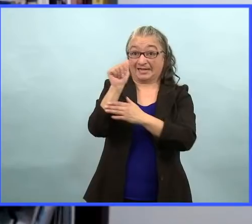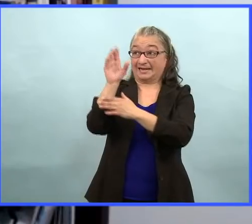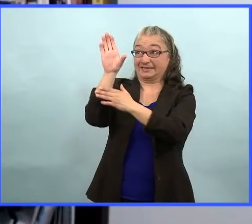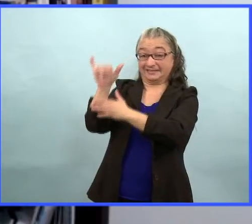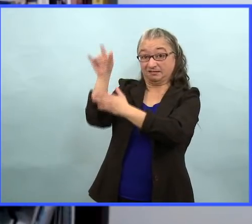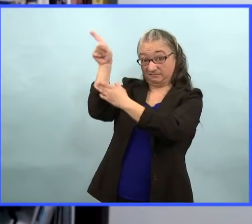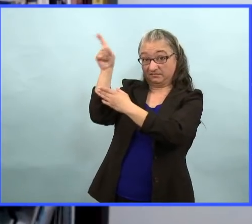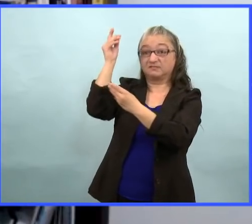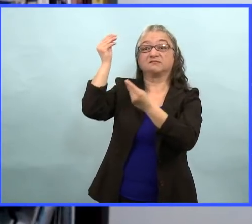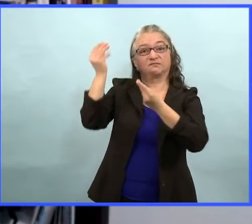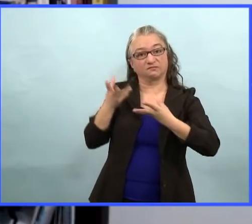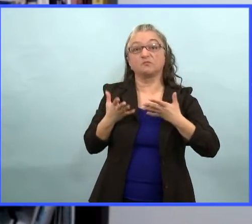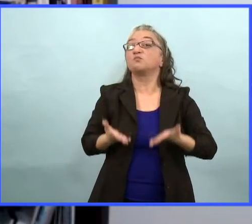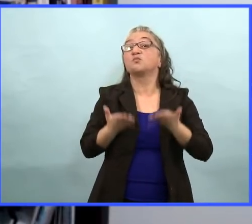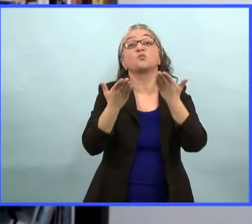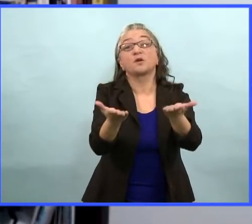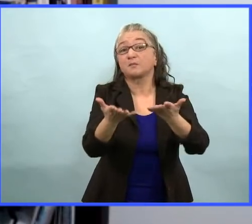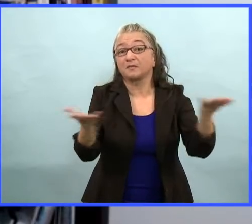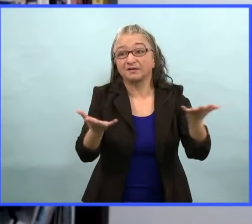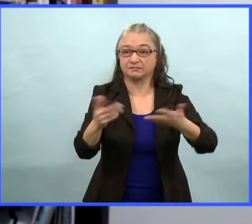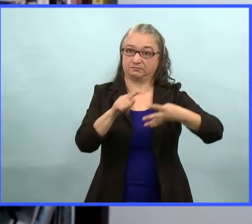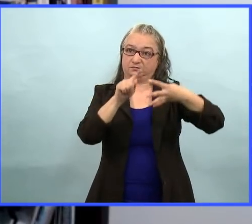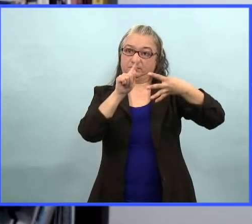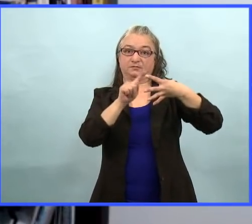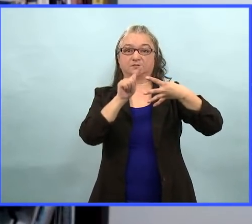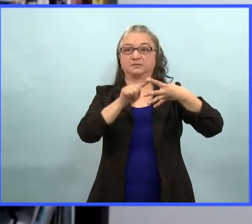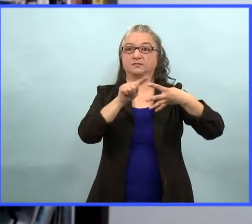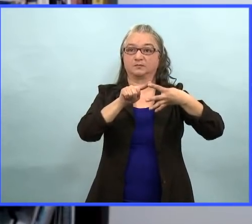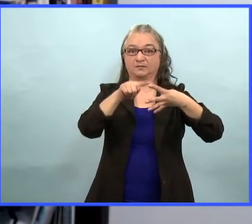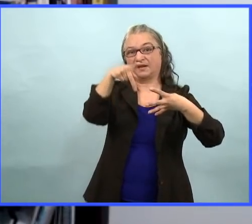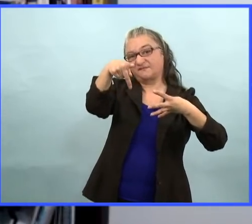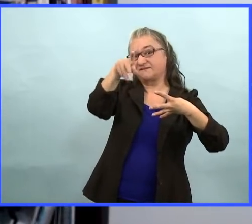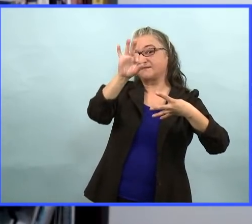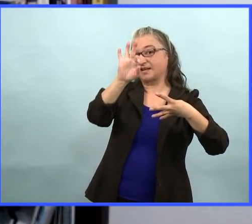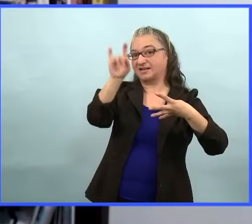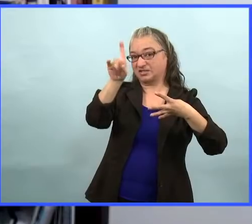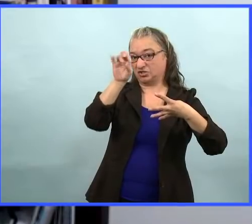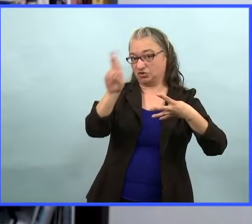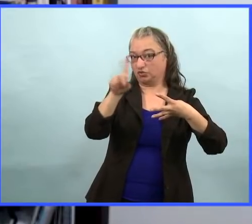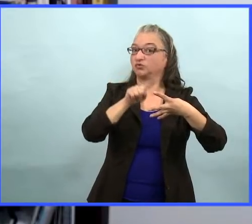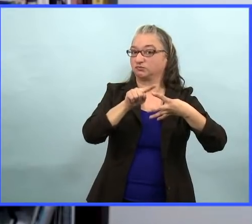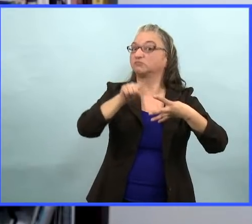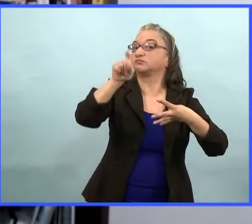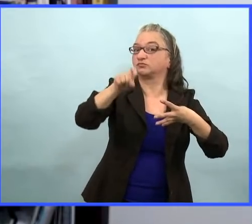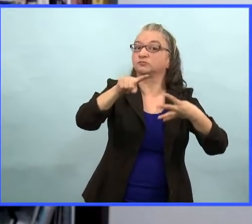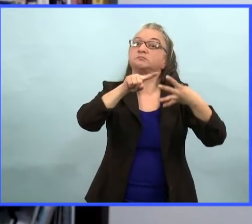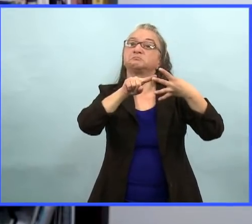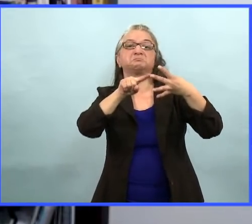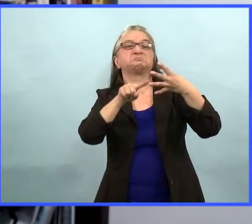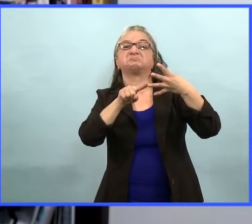to minimize the risk associated with myocarditis and pericarditis this inflammation of heart